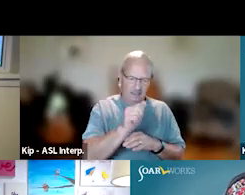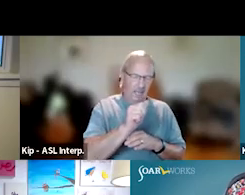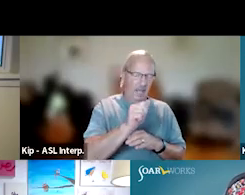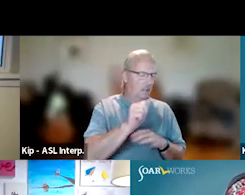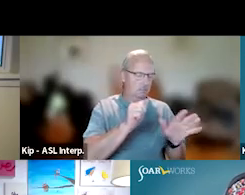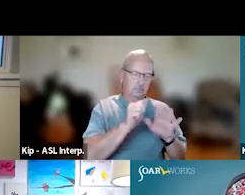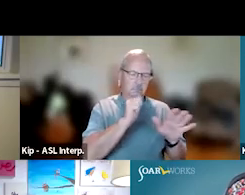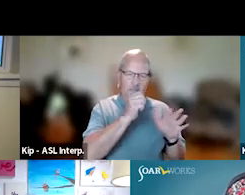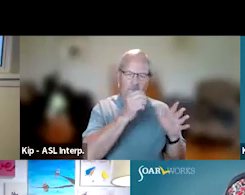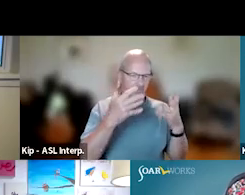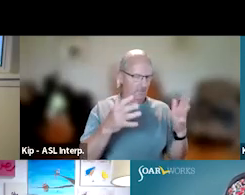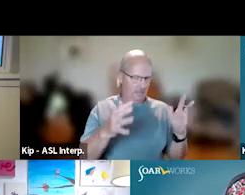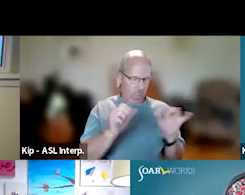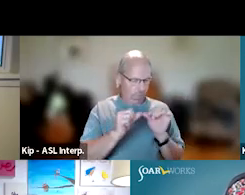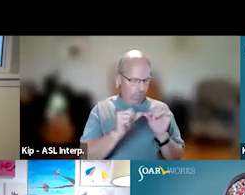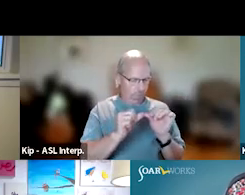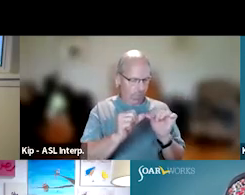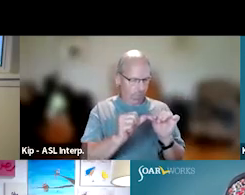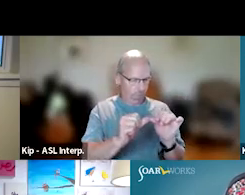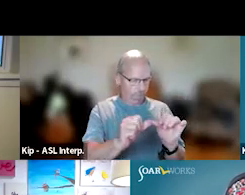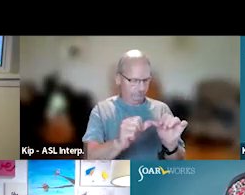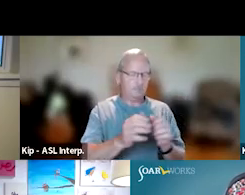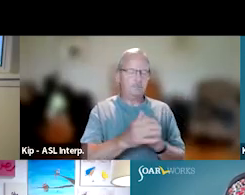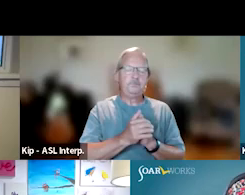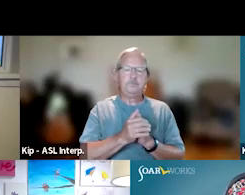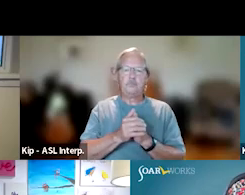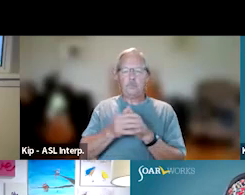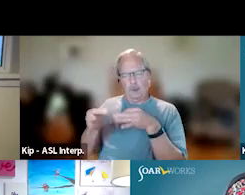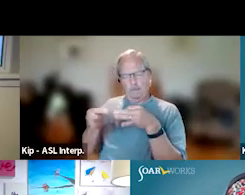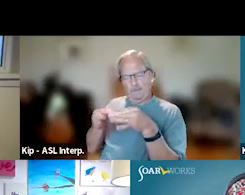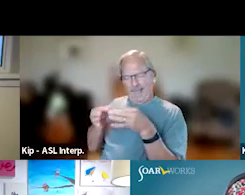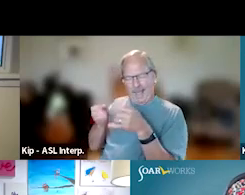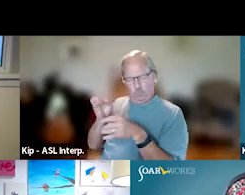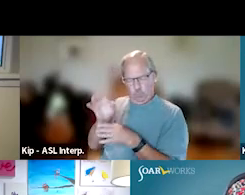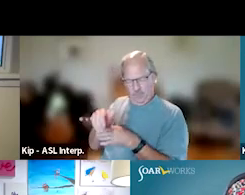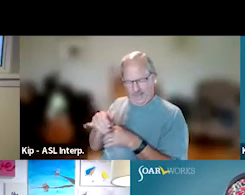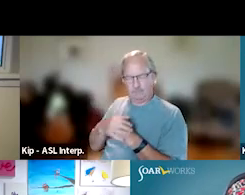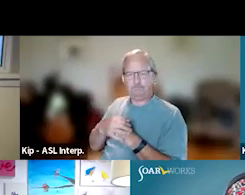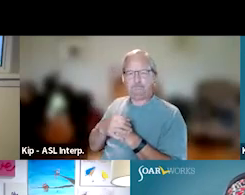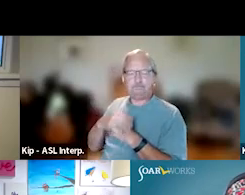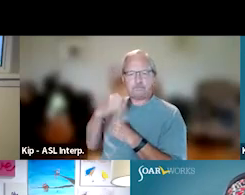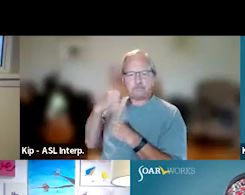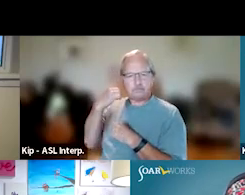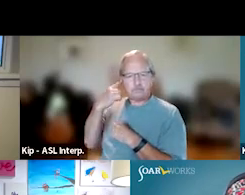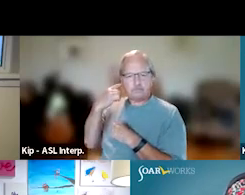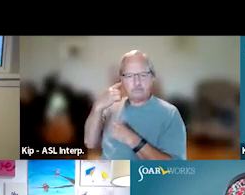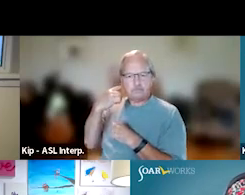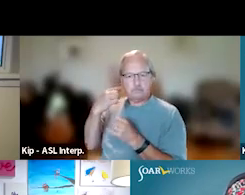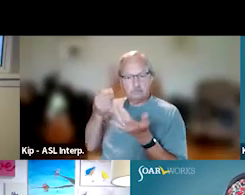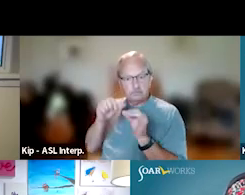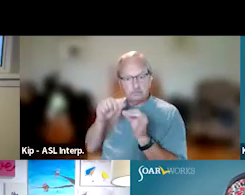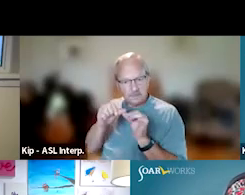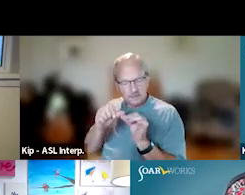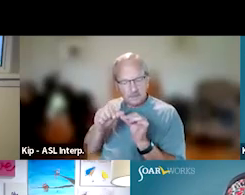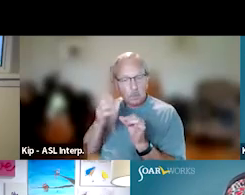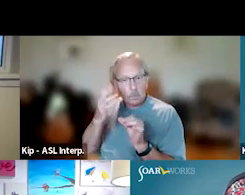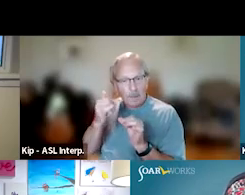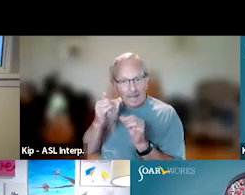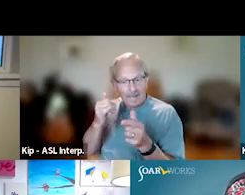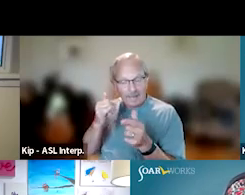It's continuing. And we're gonna talk about how to do that. It's continuing because we are here today and you